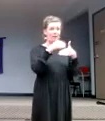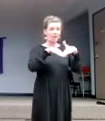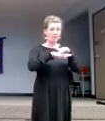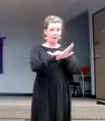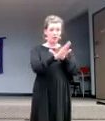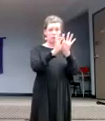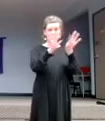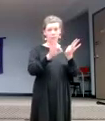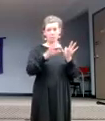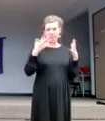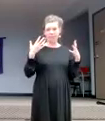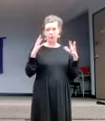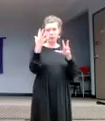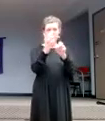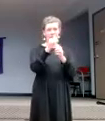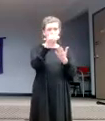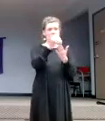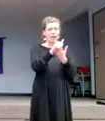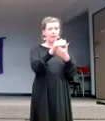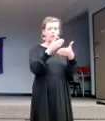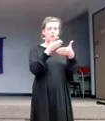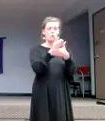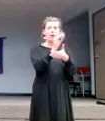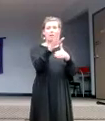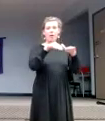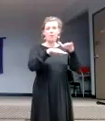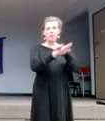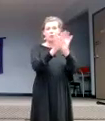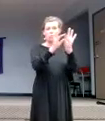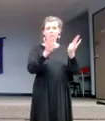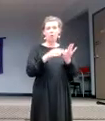in the mail a packet that included the right of entry form already pre-filled out with all